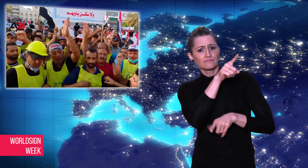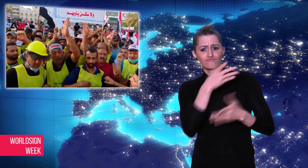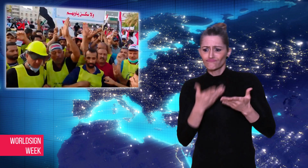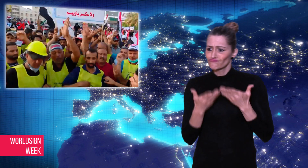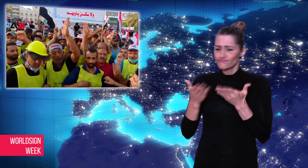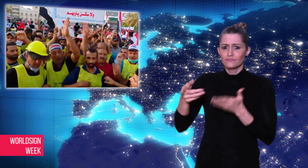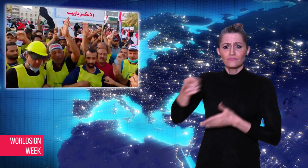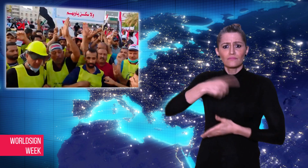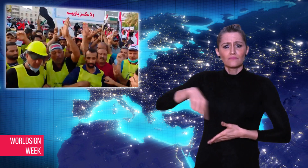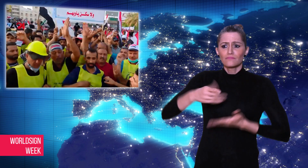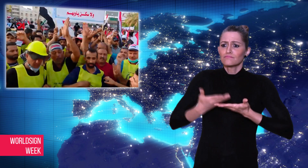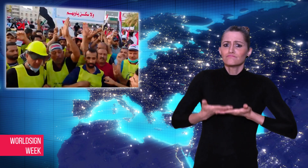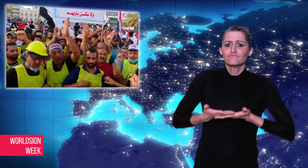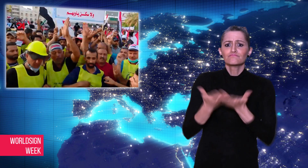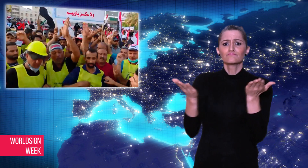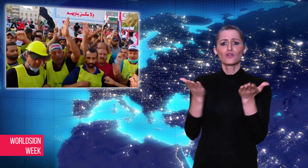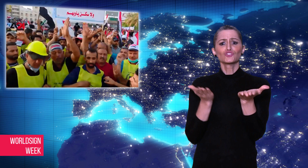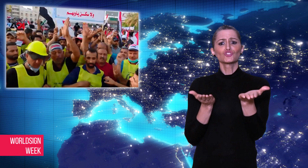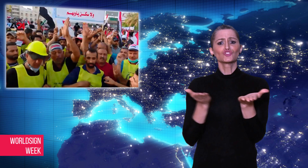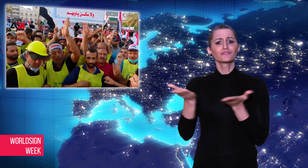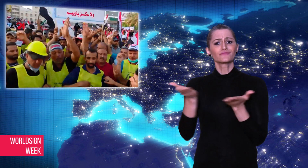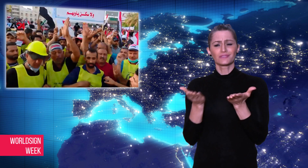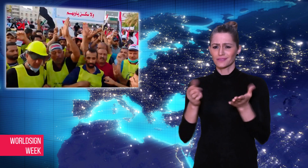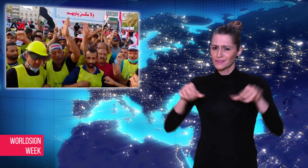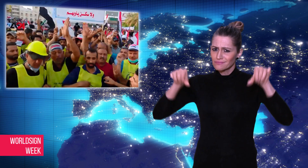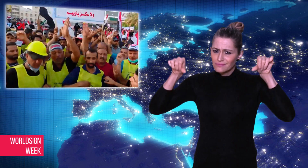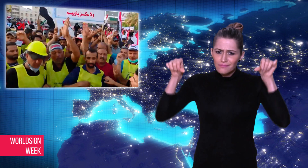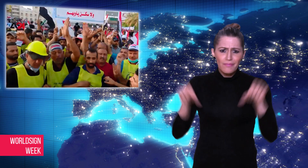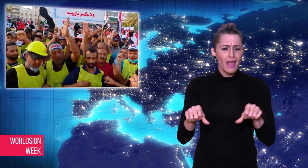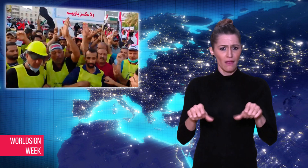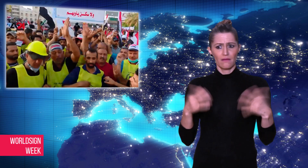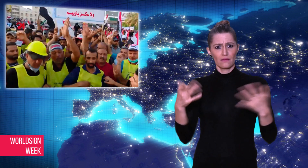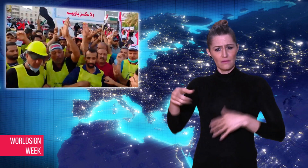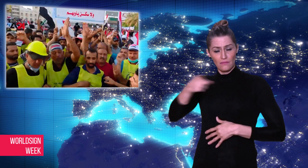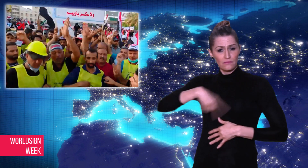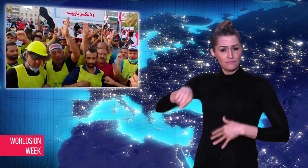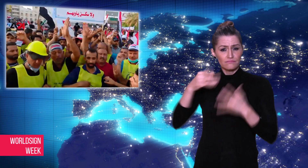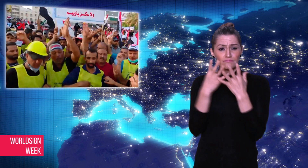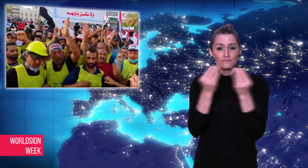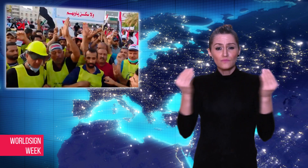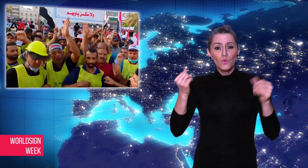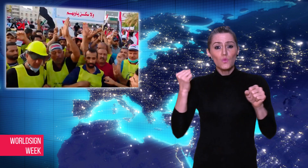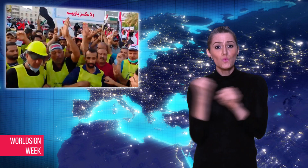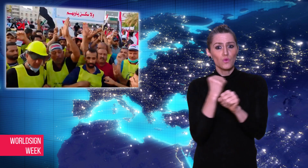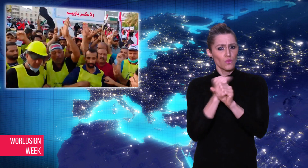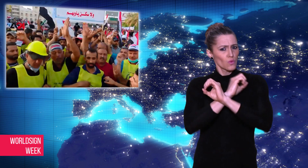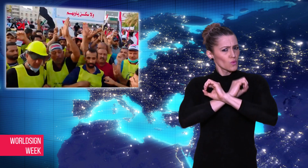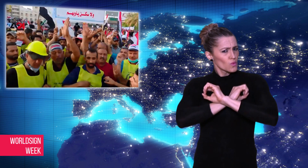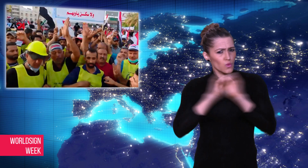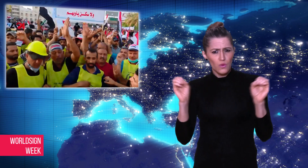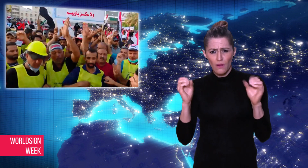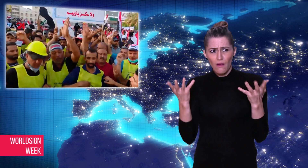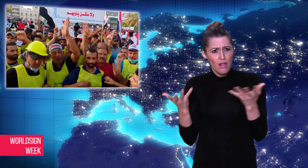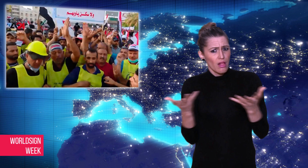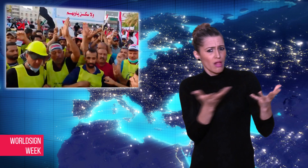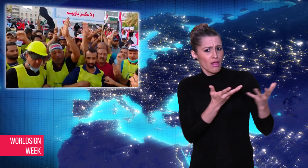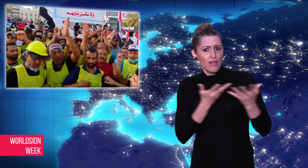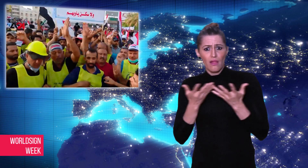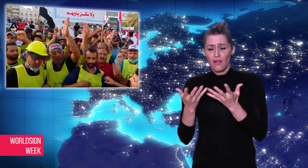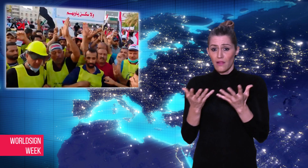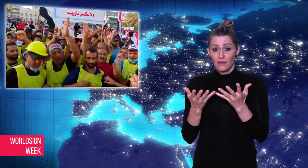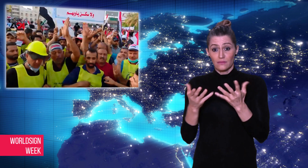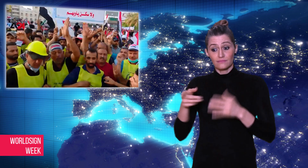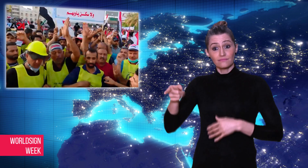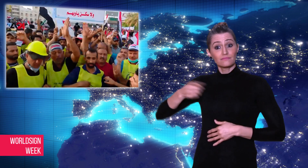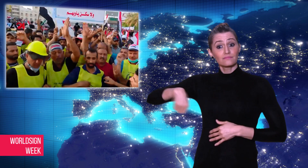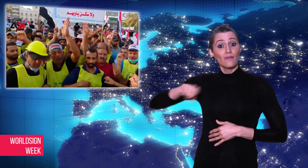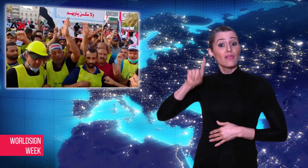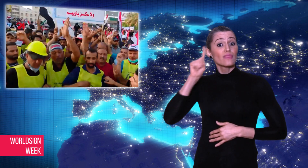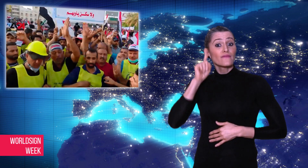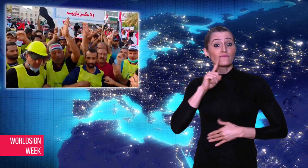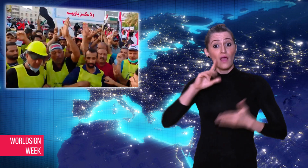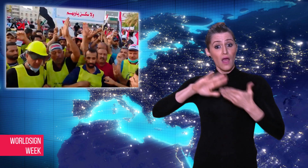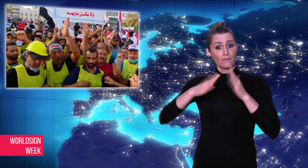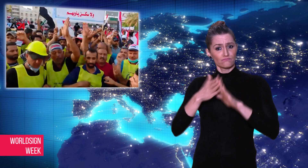government corruption, failing public services and